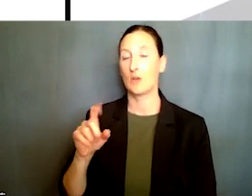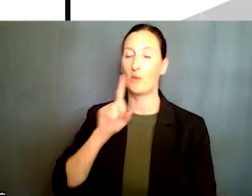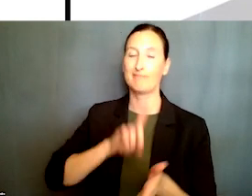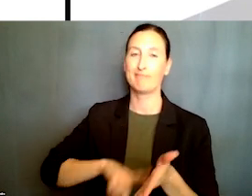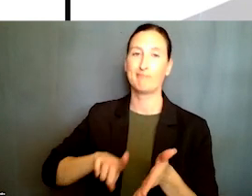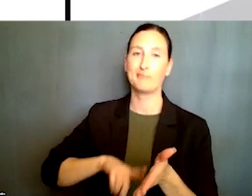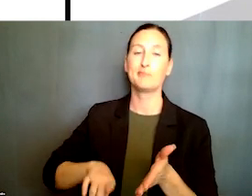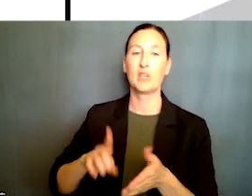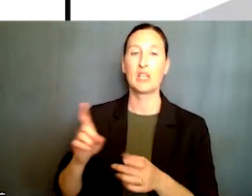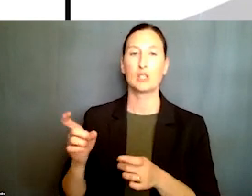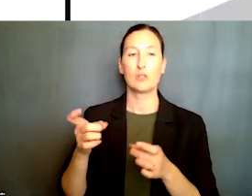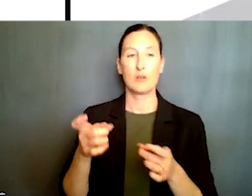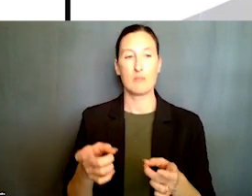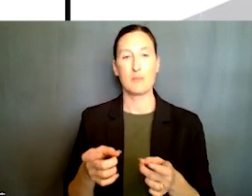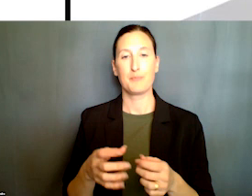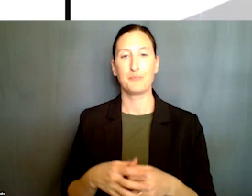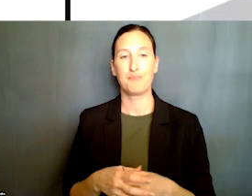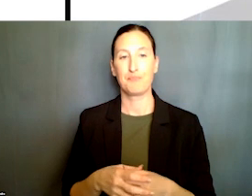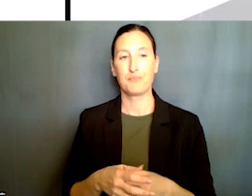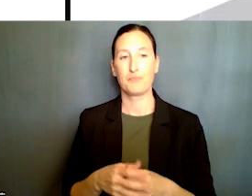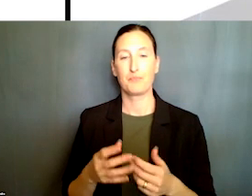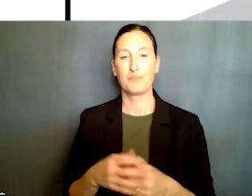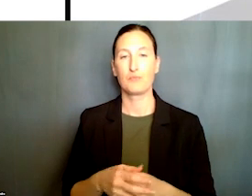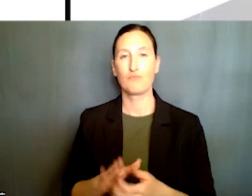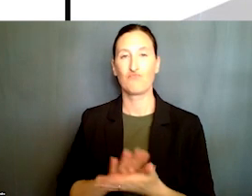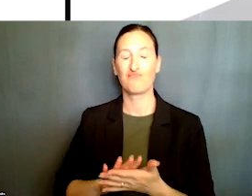to traditional already existing NSF funded opportunities.